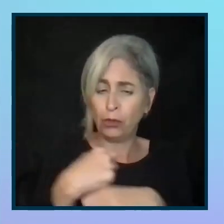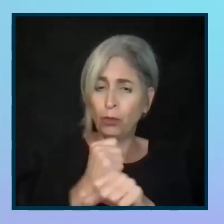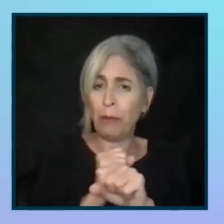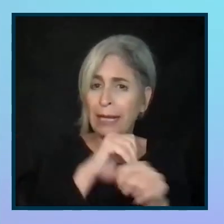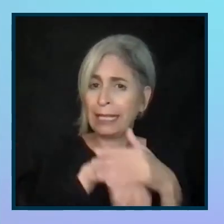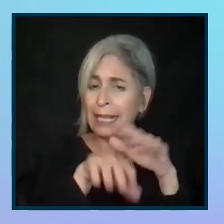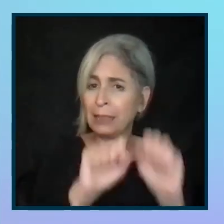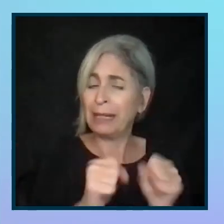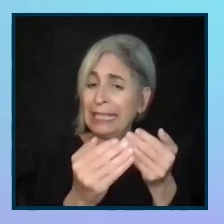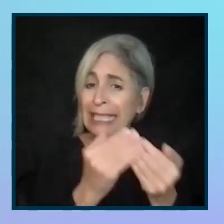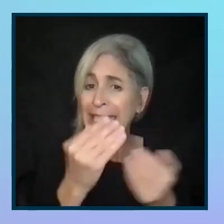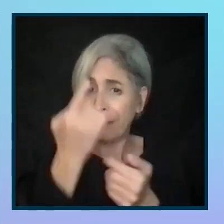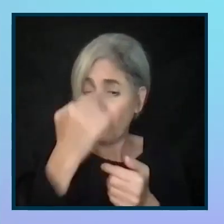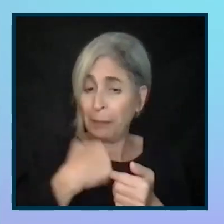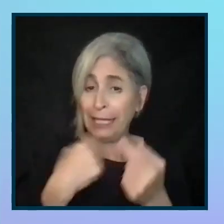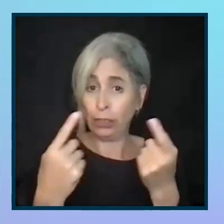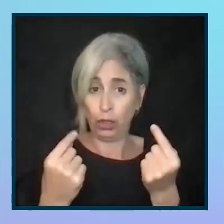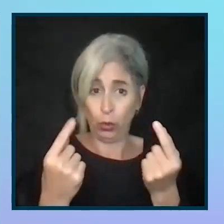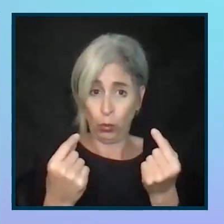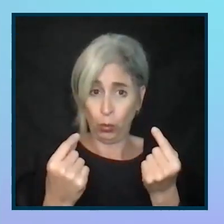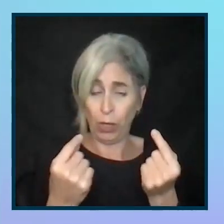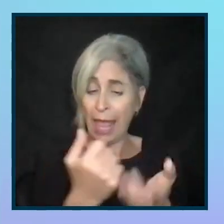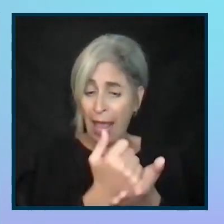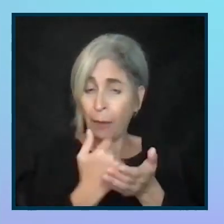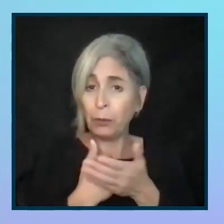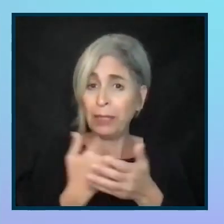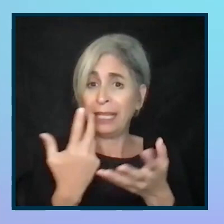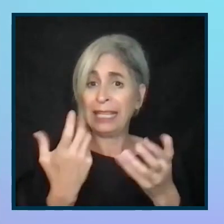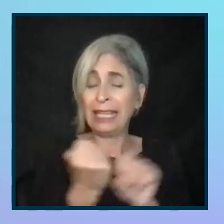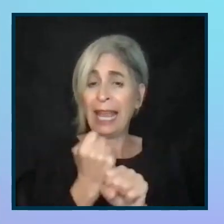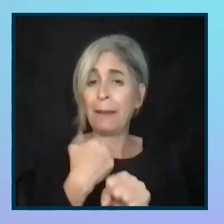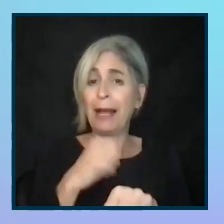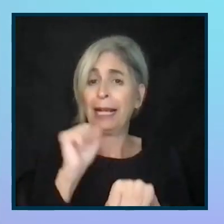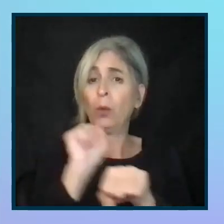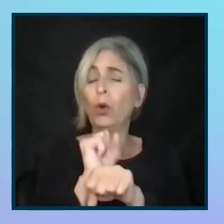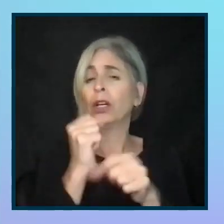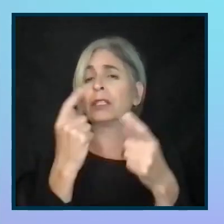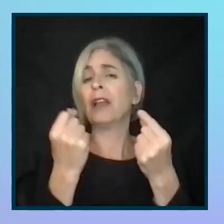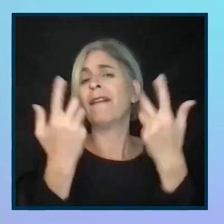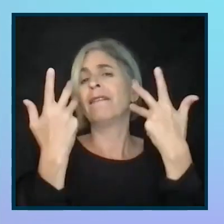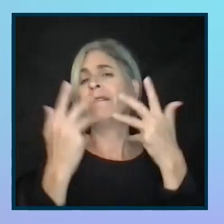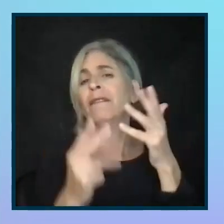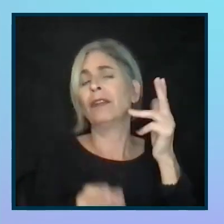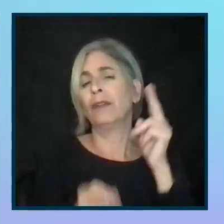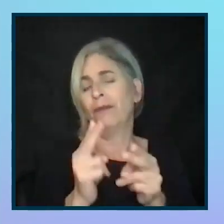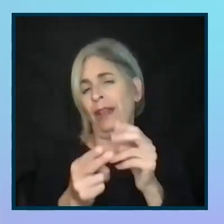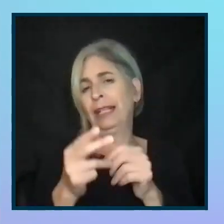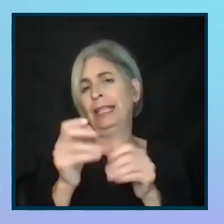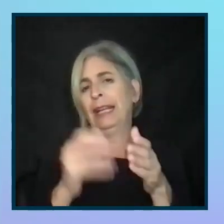that's easy for me to do and helps me get my work done faster and at a higher quality.